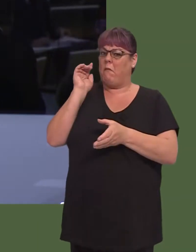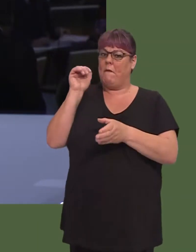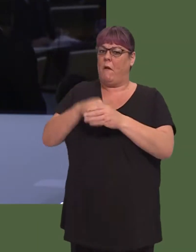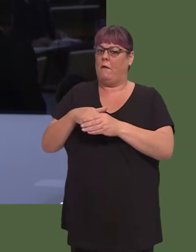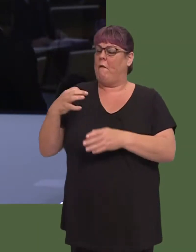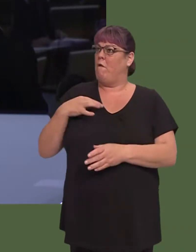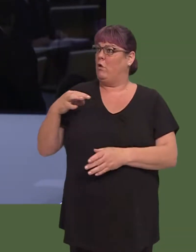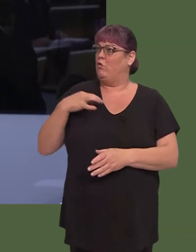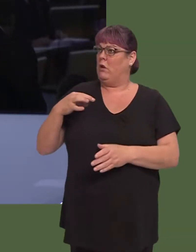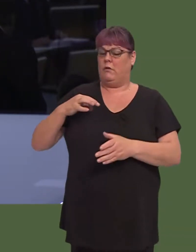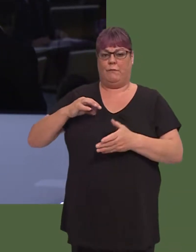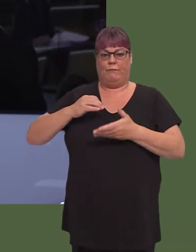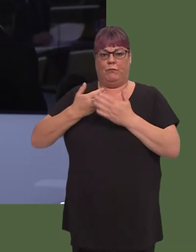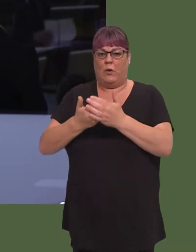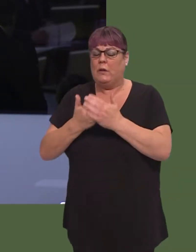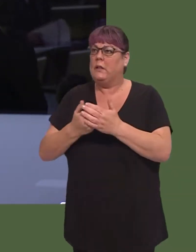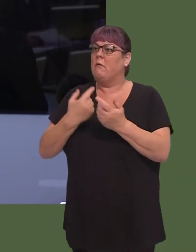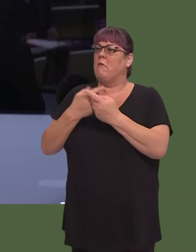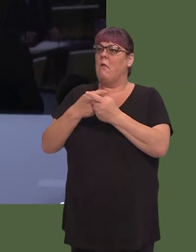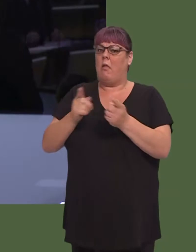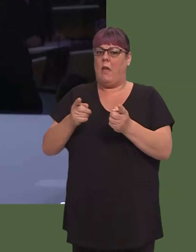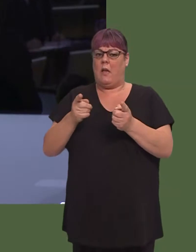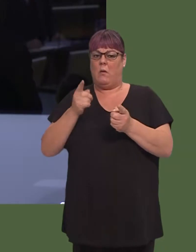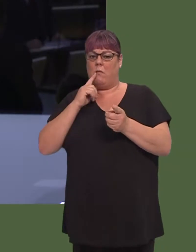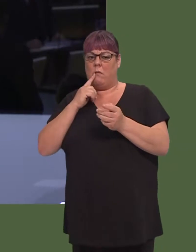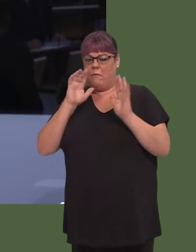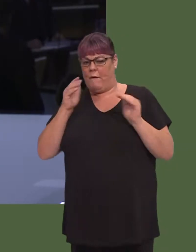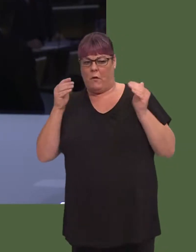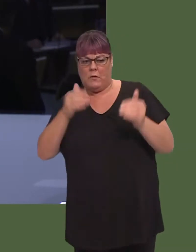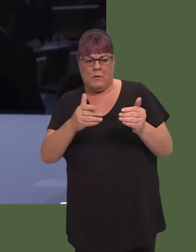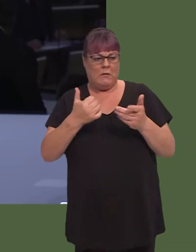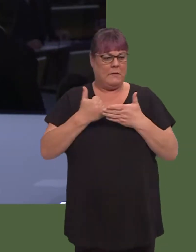will create a stronger and more sustainable sector in Wales. Julie Morgan AM: I thank the First Minister for that response. I know the First Minister